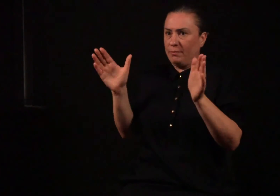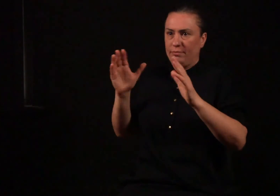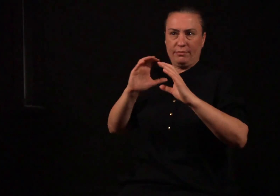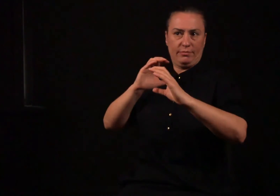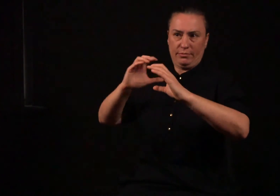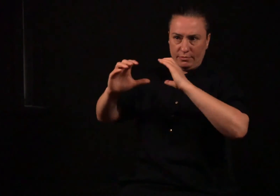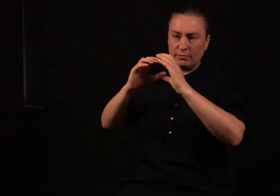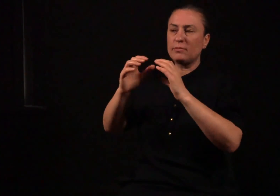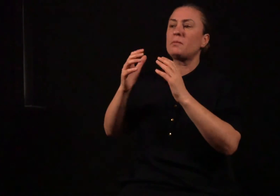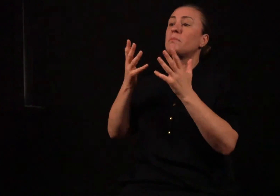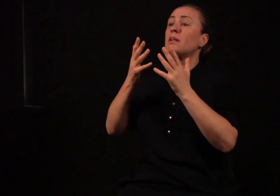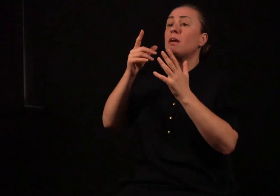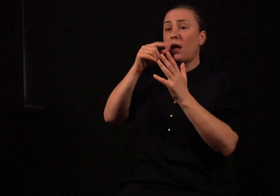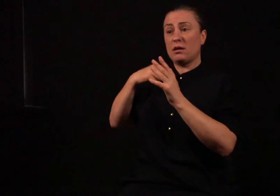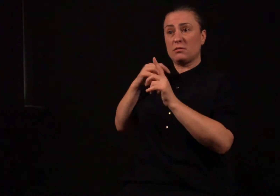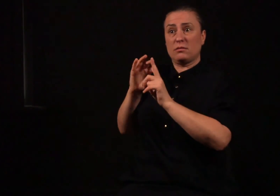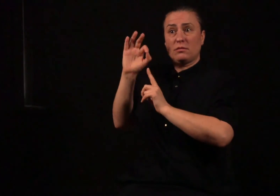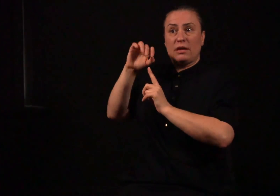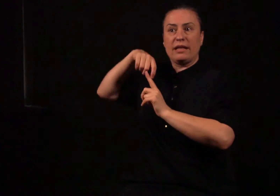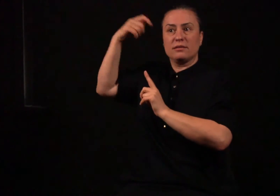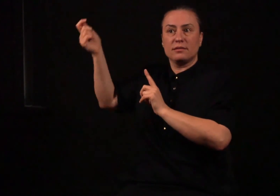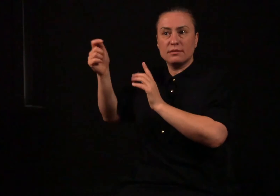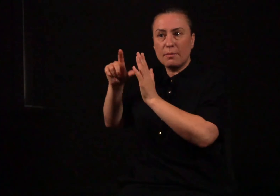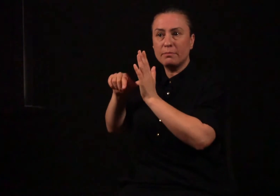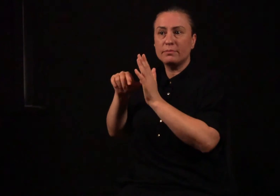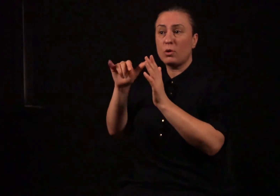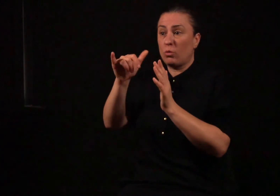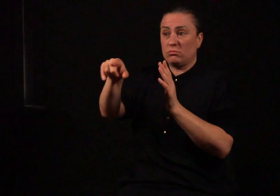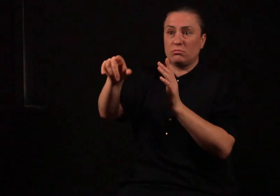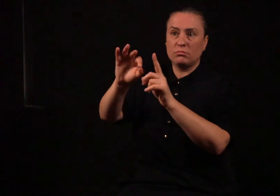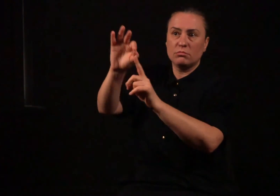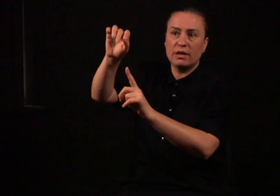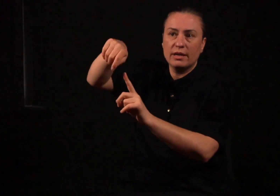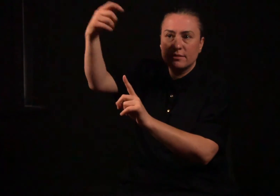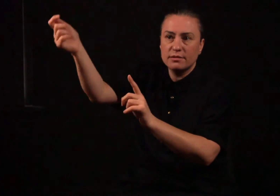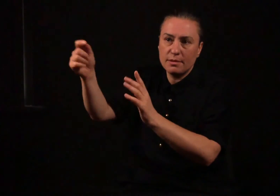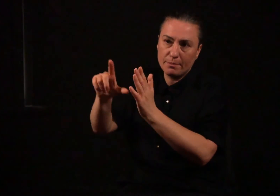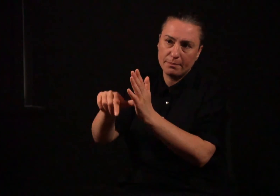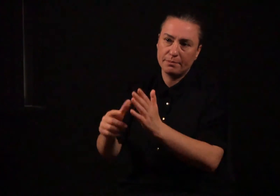and that gives a lot more work for the interpreter to do. So, it's important for us to have that open communication,